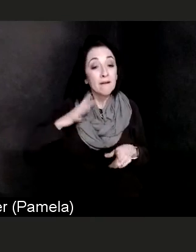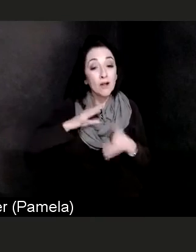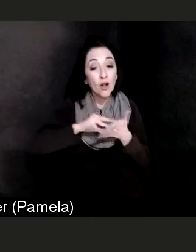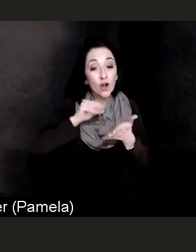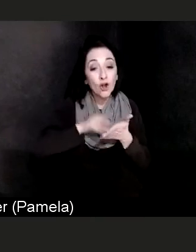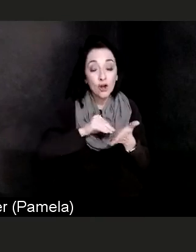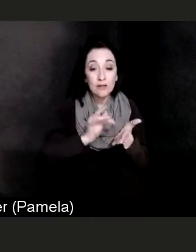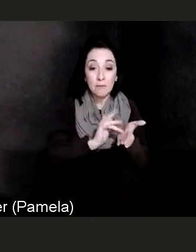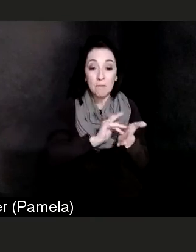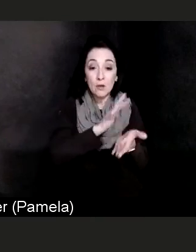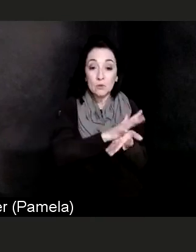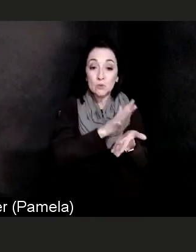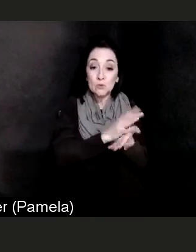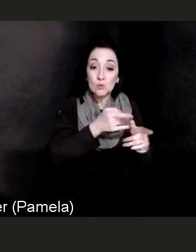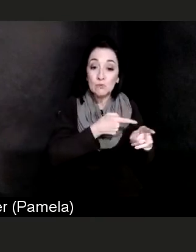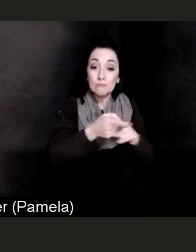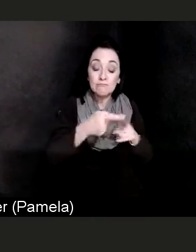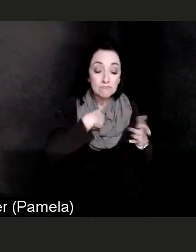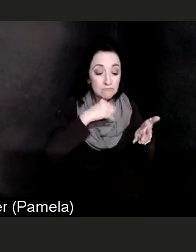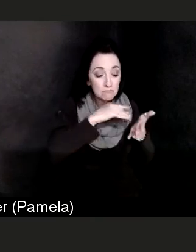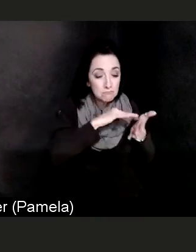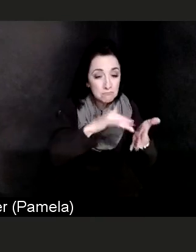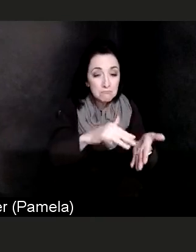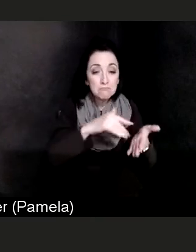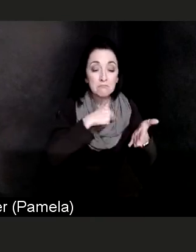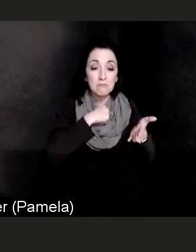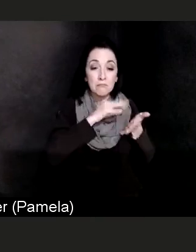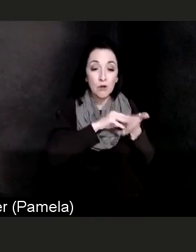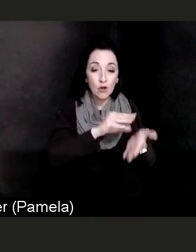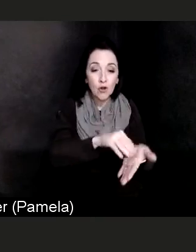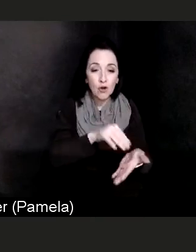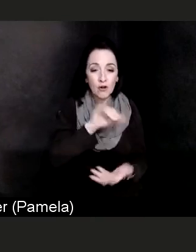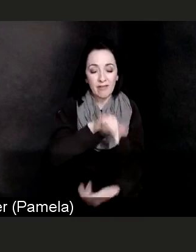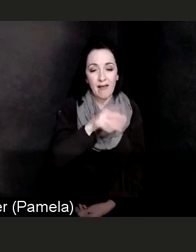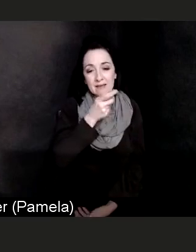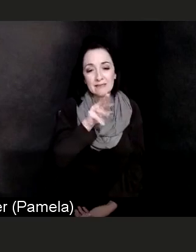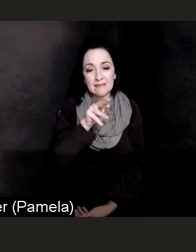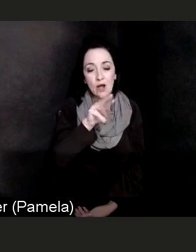was something that Dr. William Ostler said, you know,